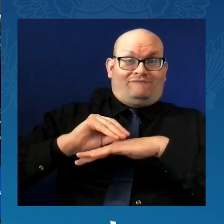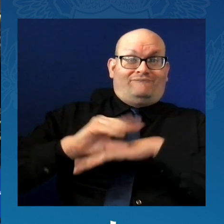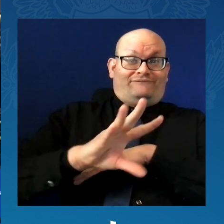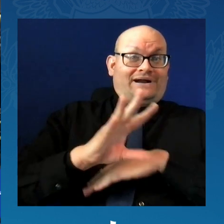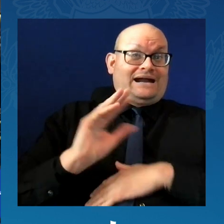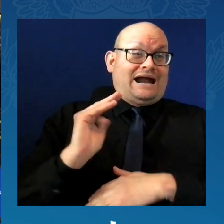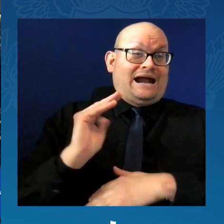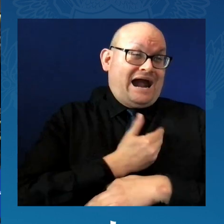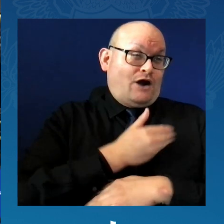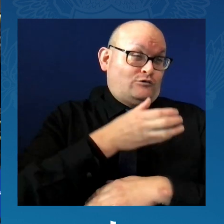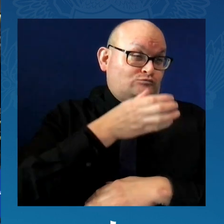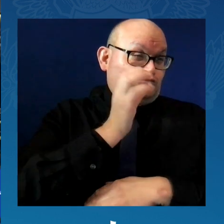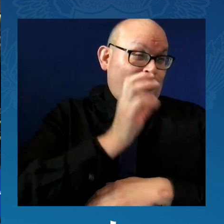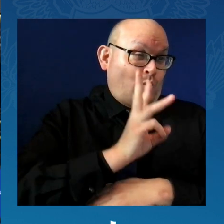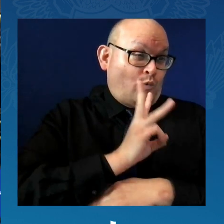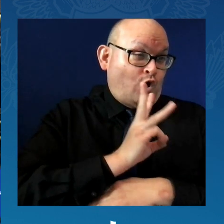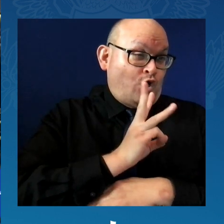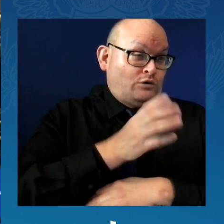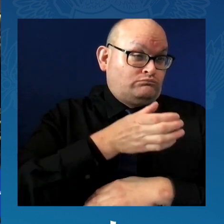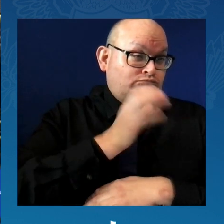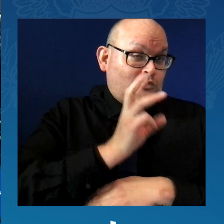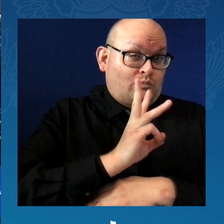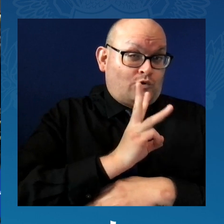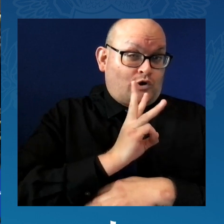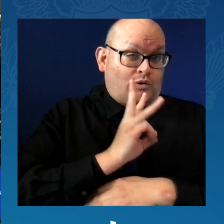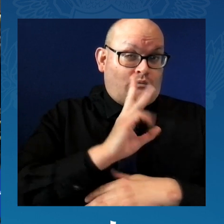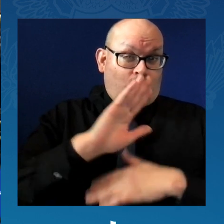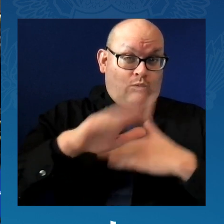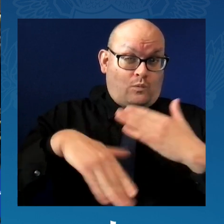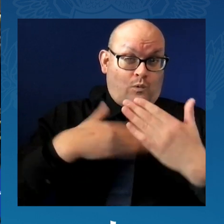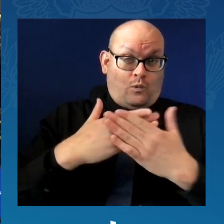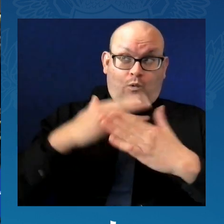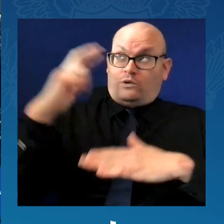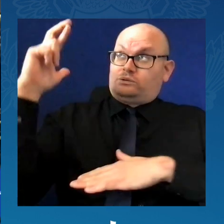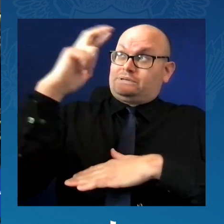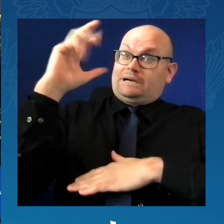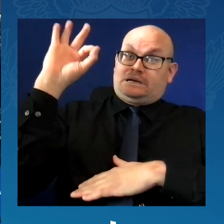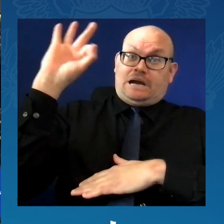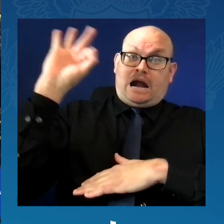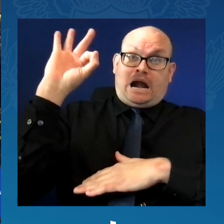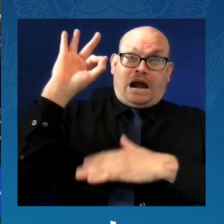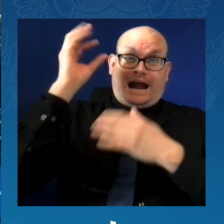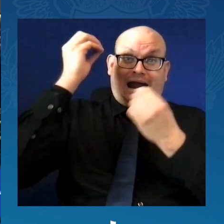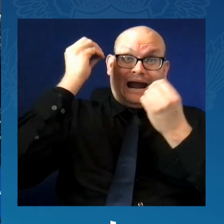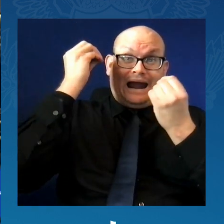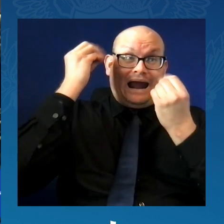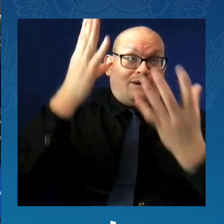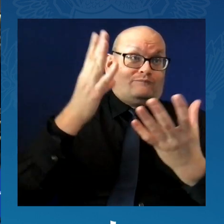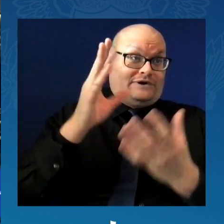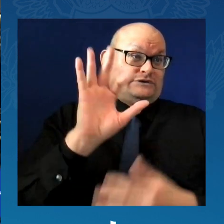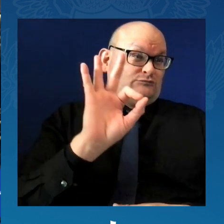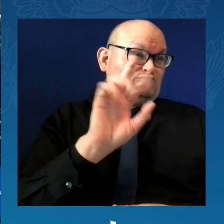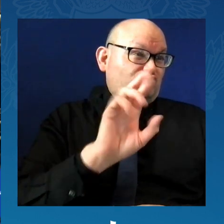All of the Landsat data is available for free for anybody. Whether you're a government agency,